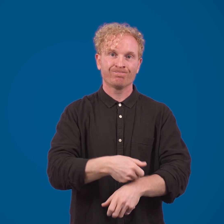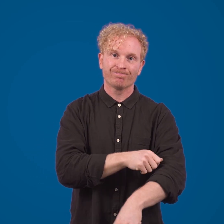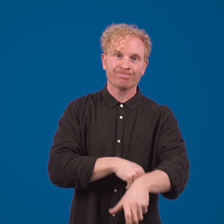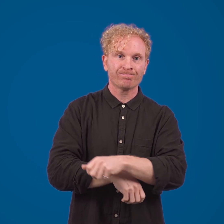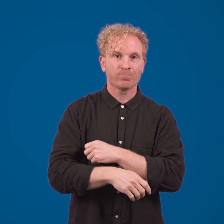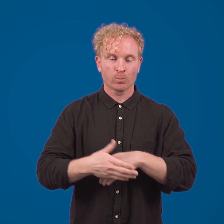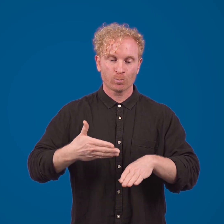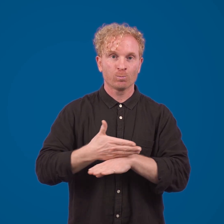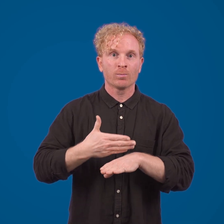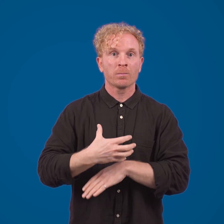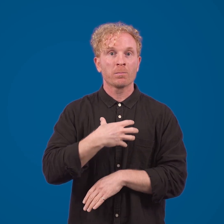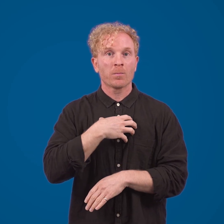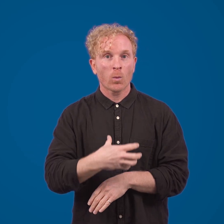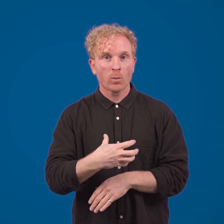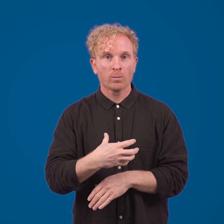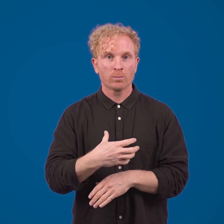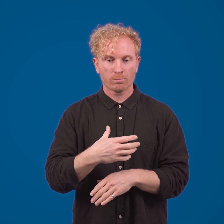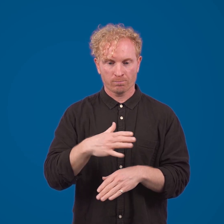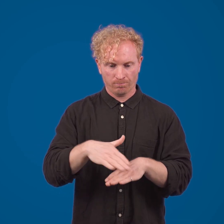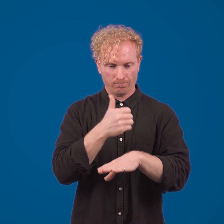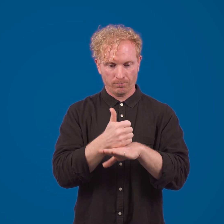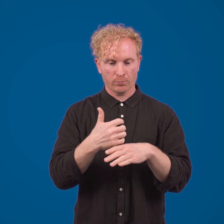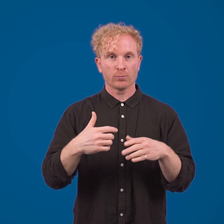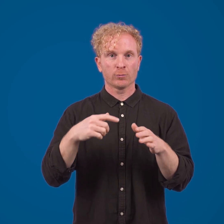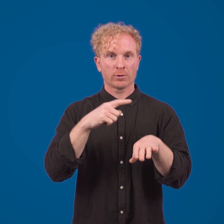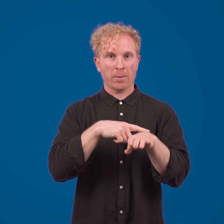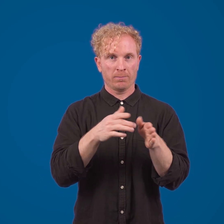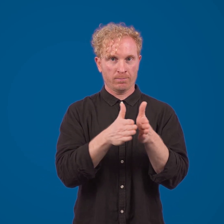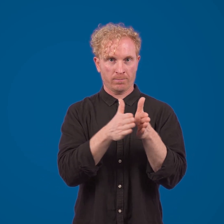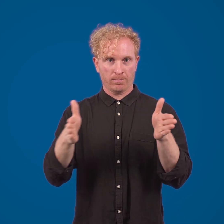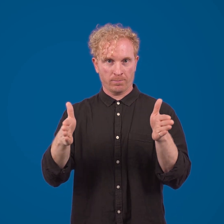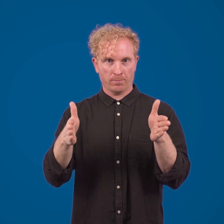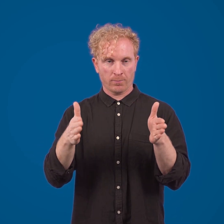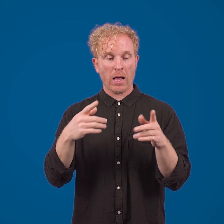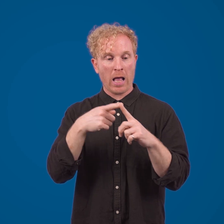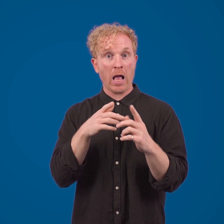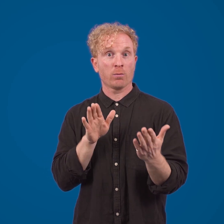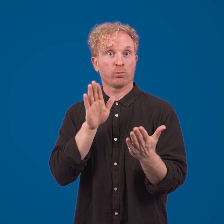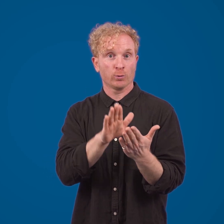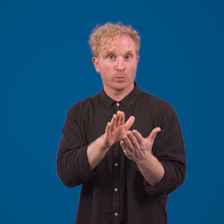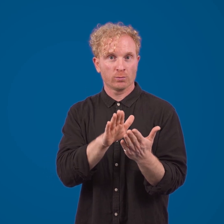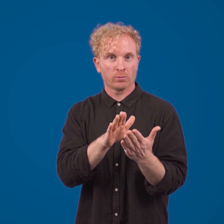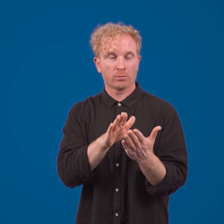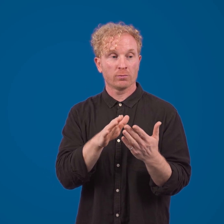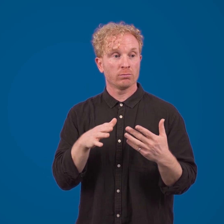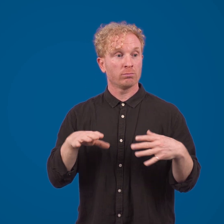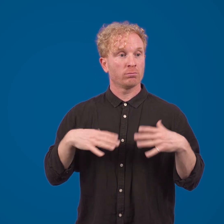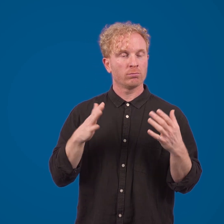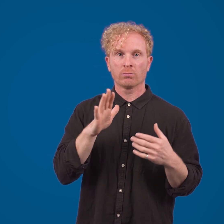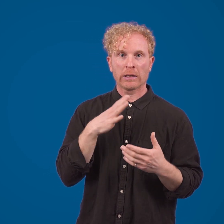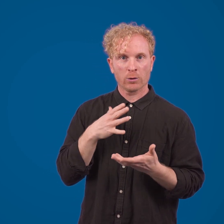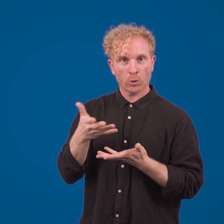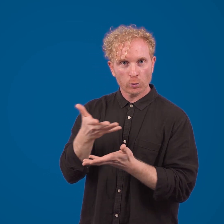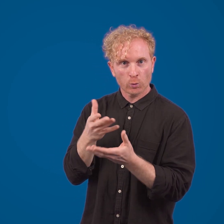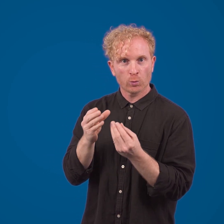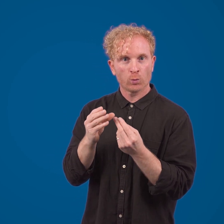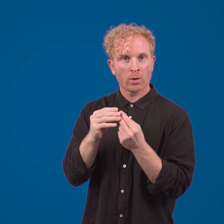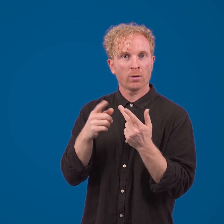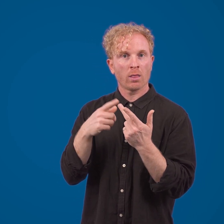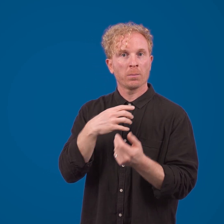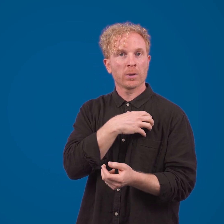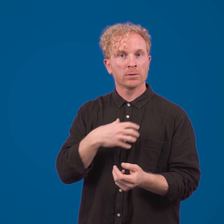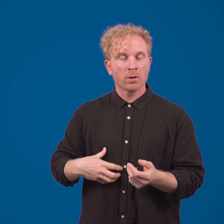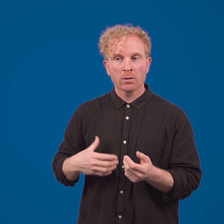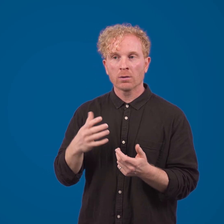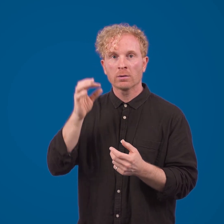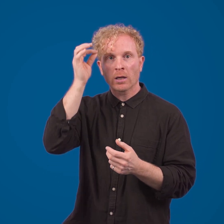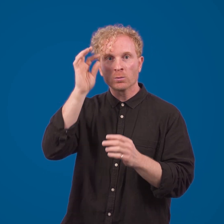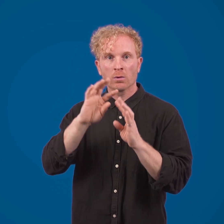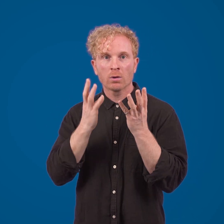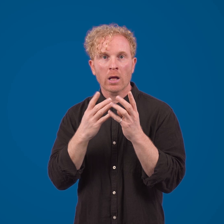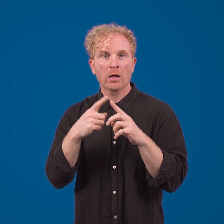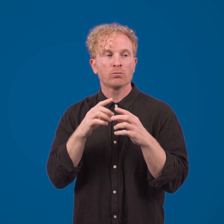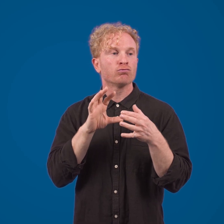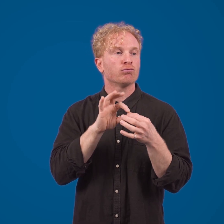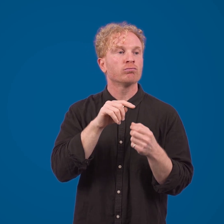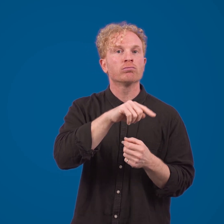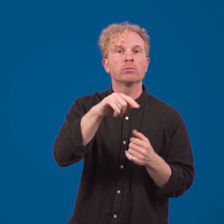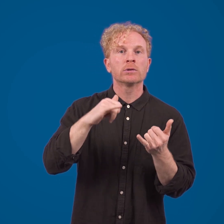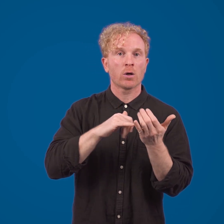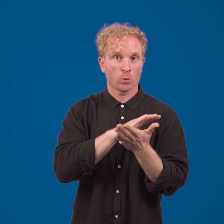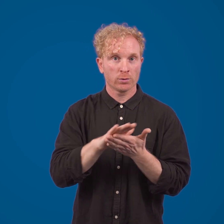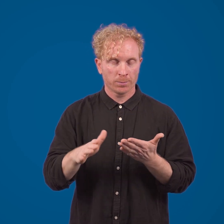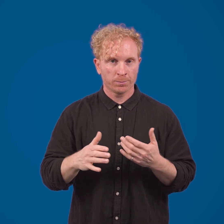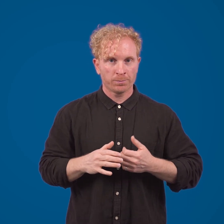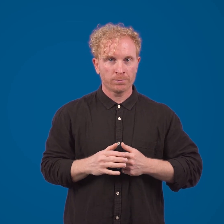to settle timeframes and approaches, in consultation with other Ministerial Councils and relevant stakeholders.